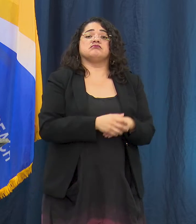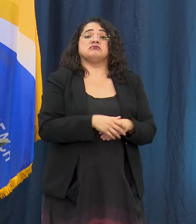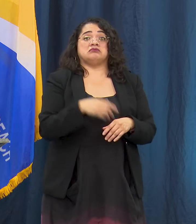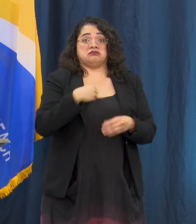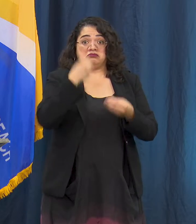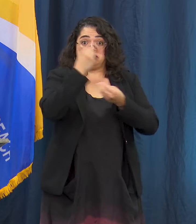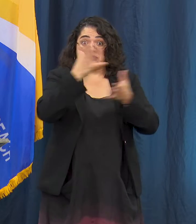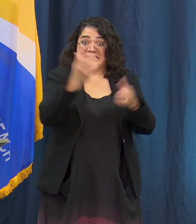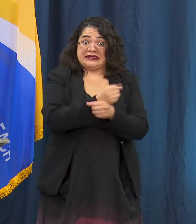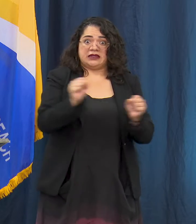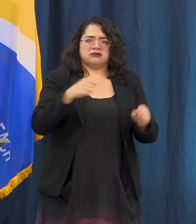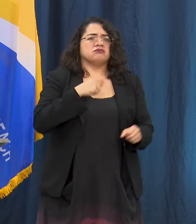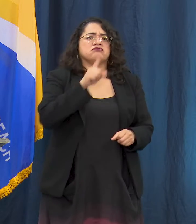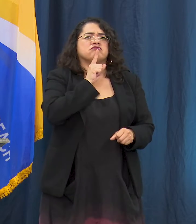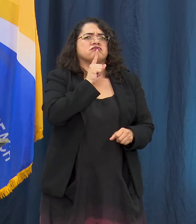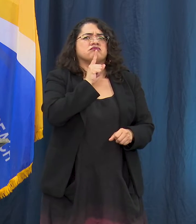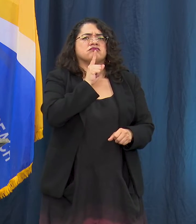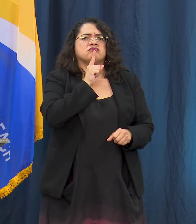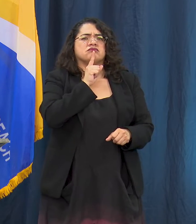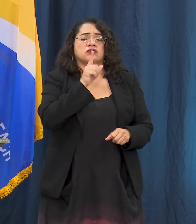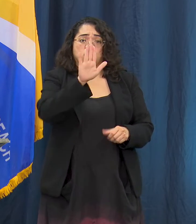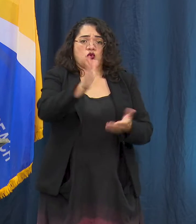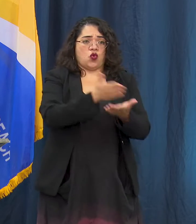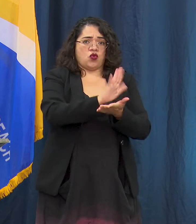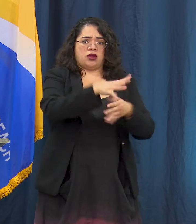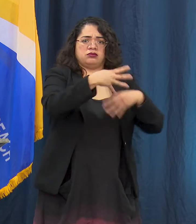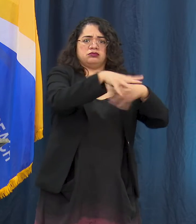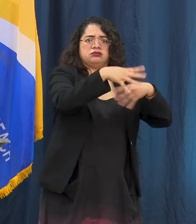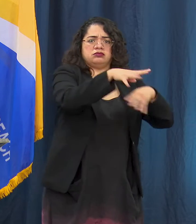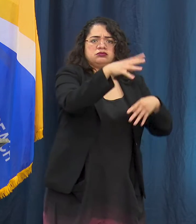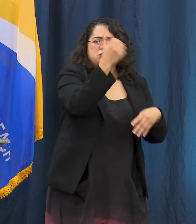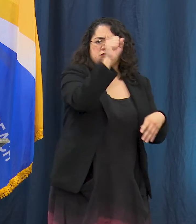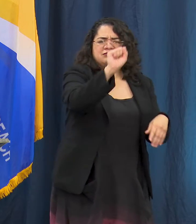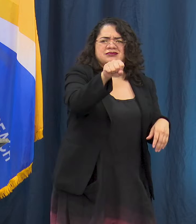This is your step that you can take to make it safer so if you're wearing